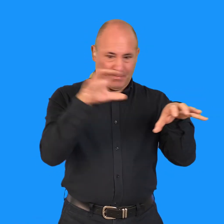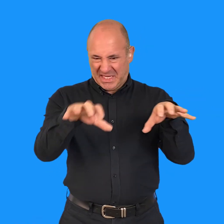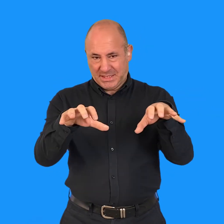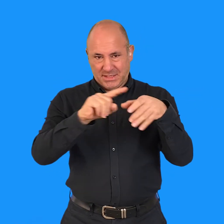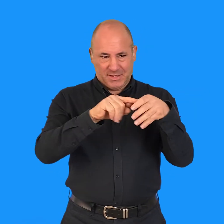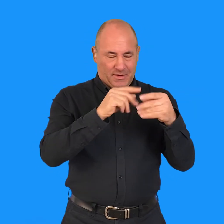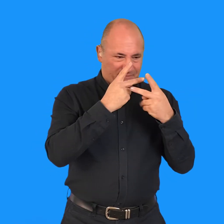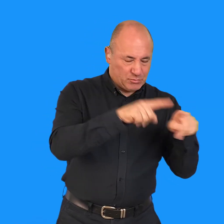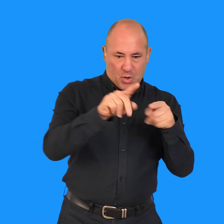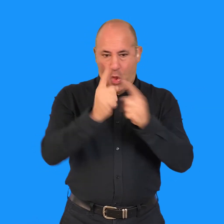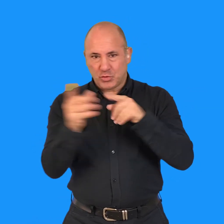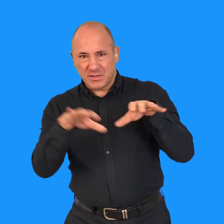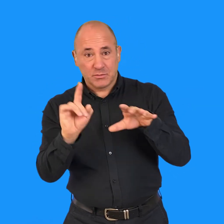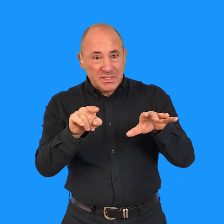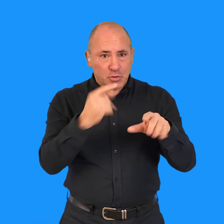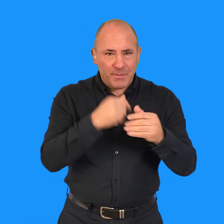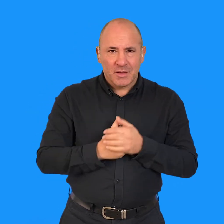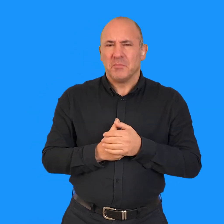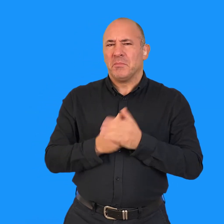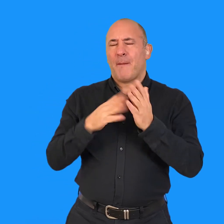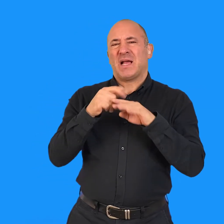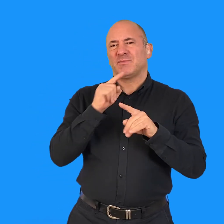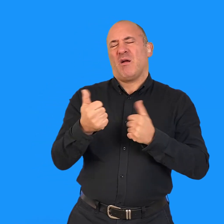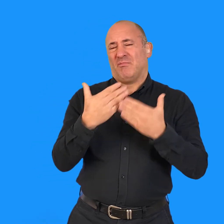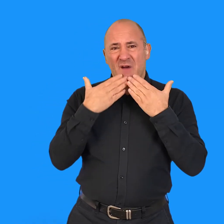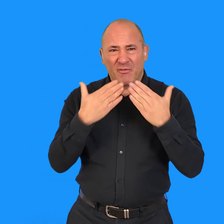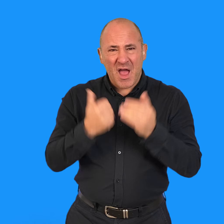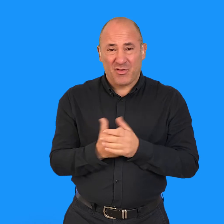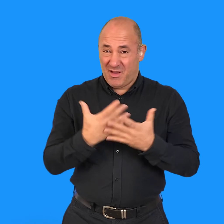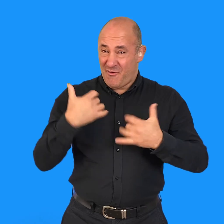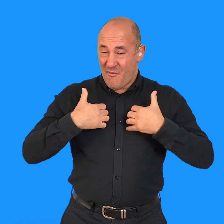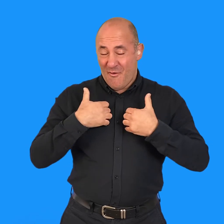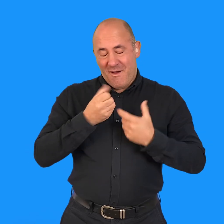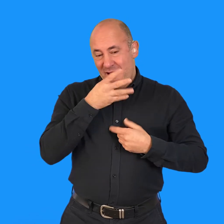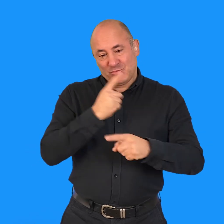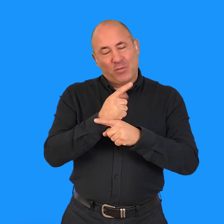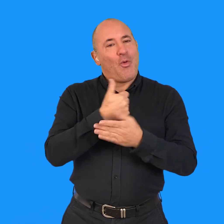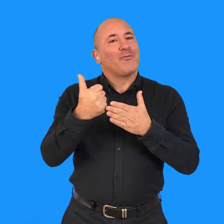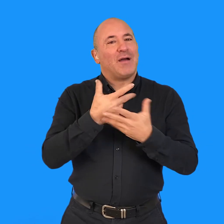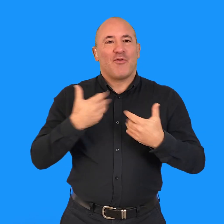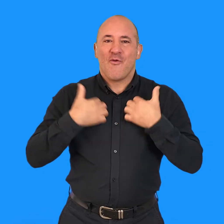That's been fascinating and fabulous to talk to you. Good luck with everything,